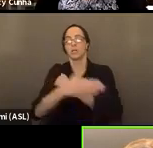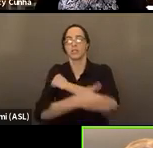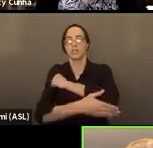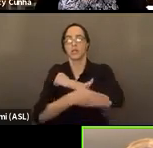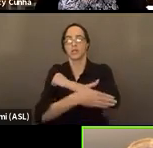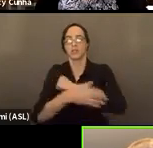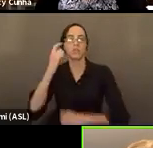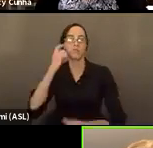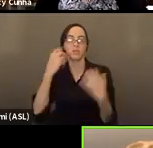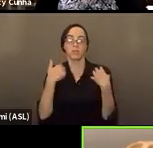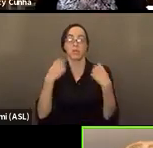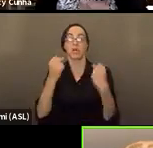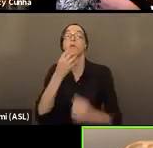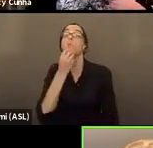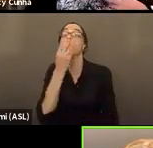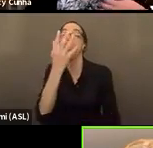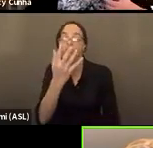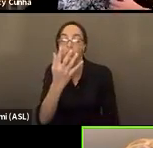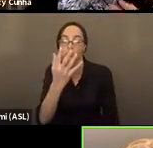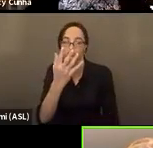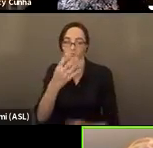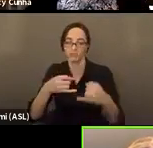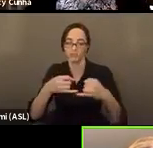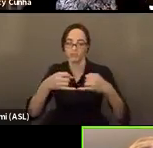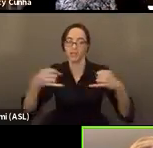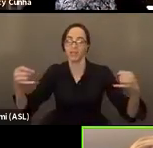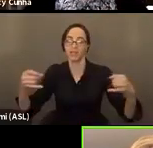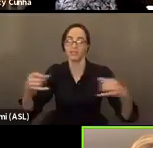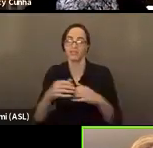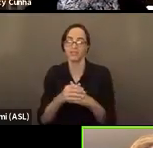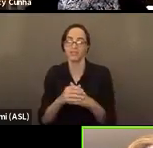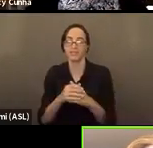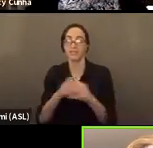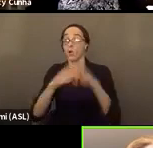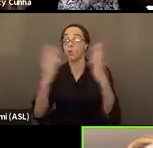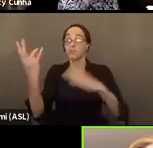seven days a week and a lot of people now that we're going through our ninth month of covid